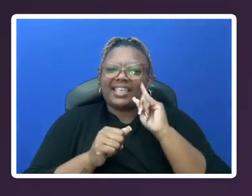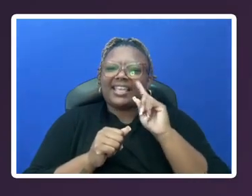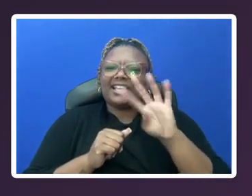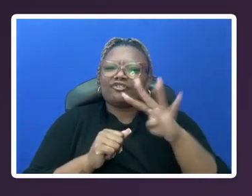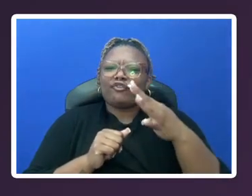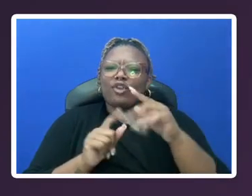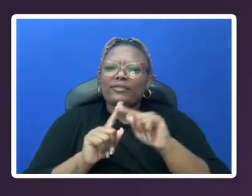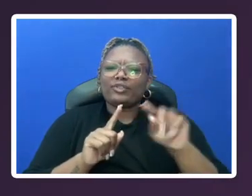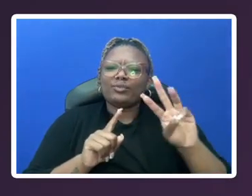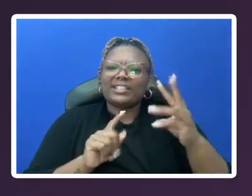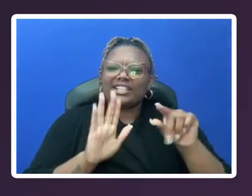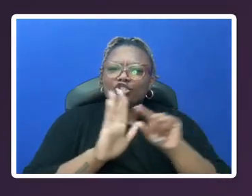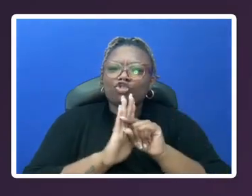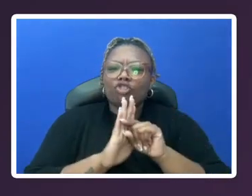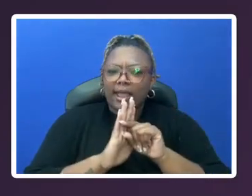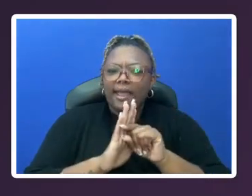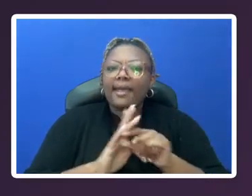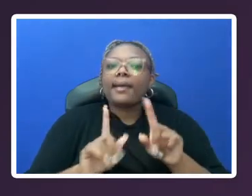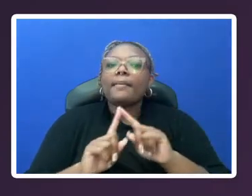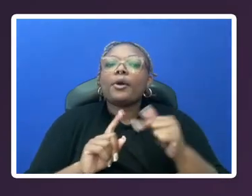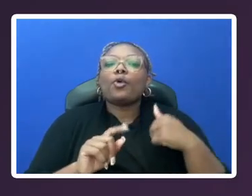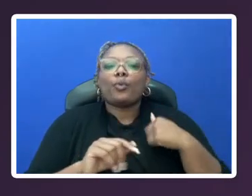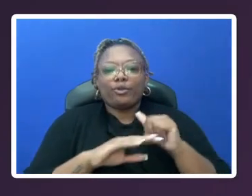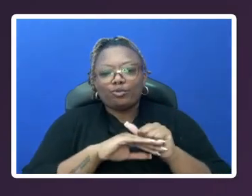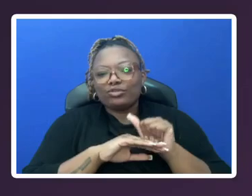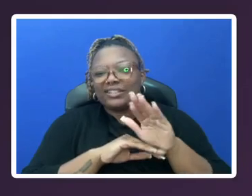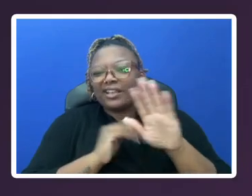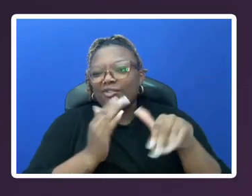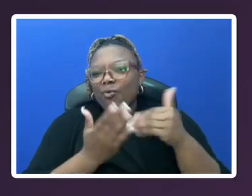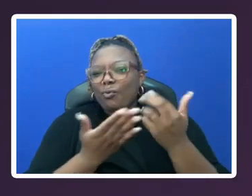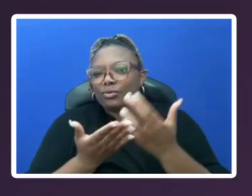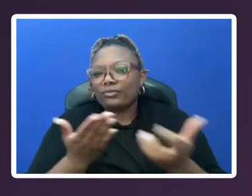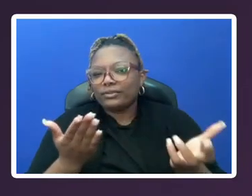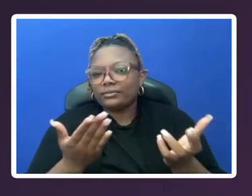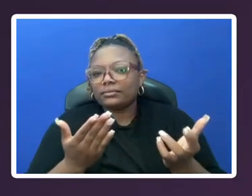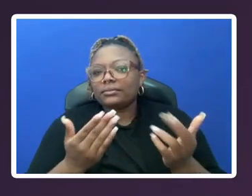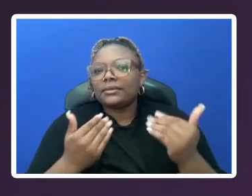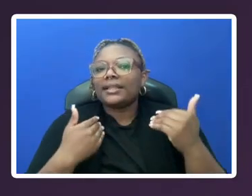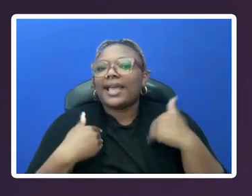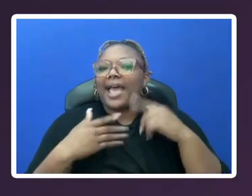we'll of course send all these resources that have come up during our conversation today. But that